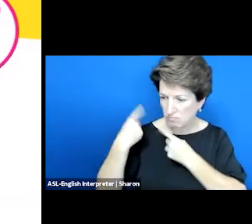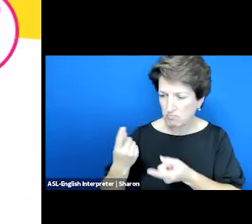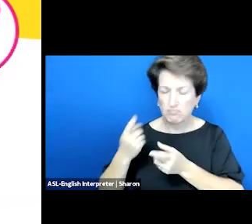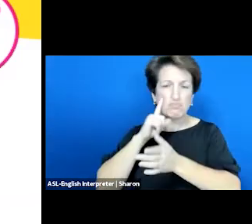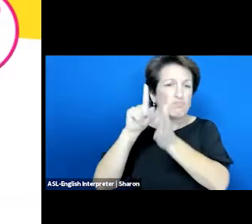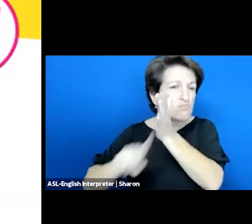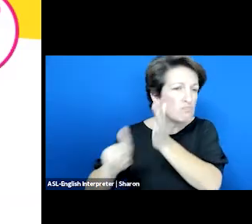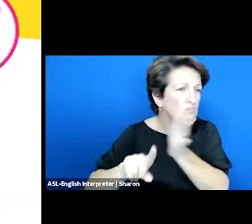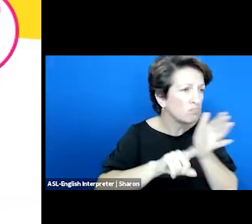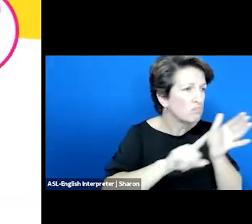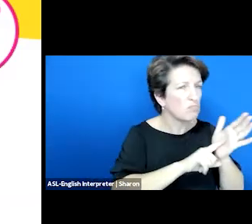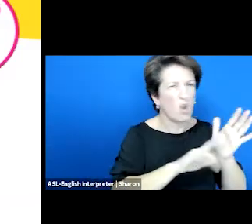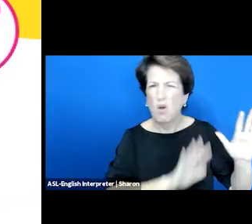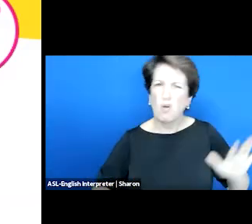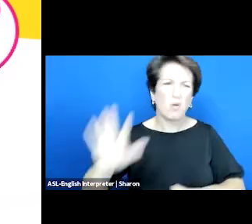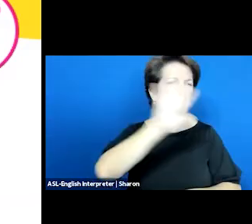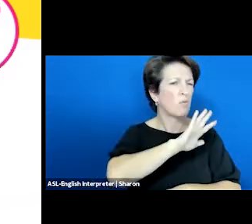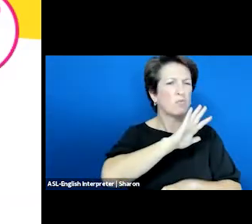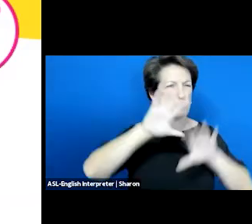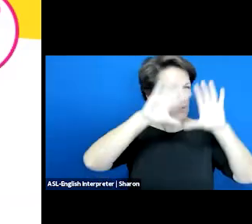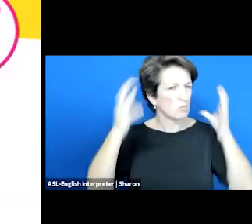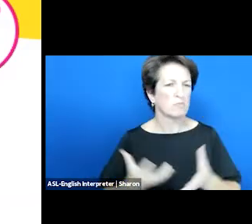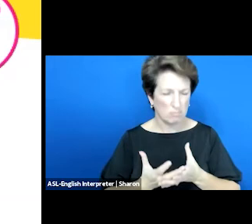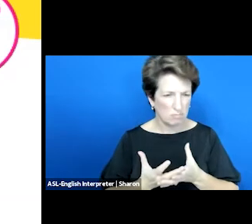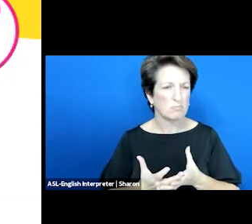This is a big piece where there has been some misinformation especially